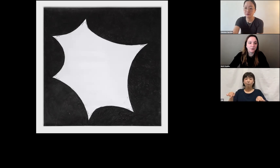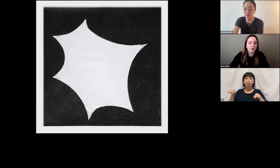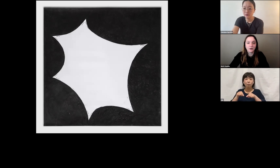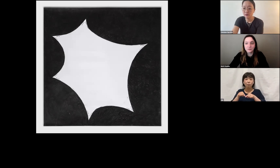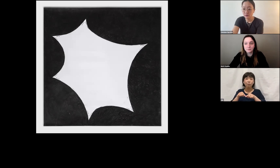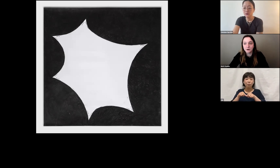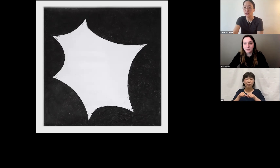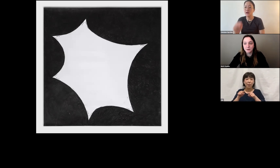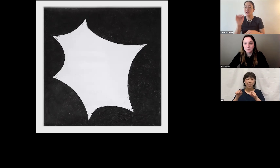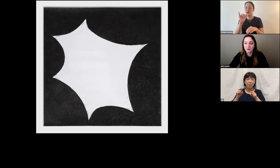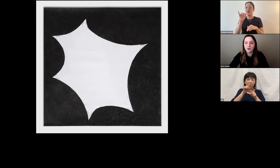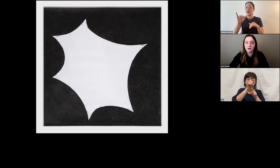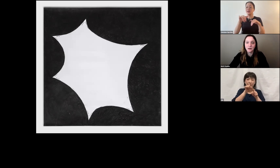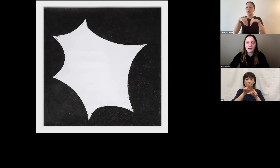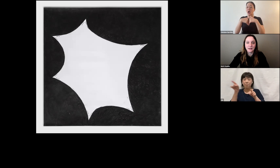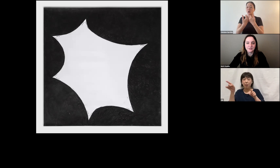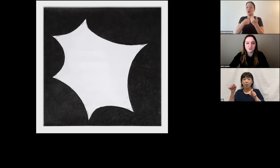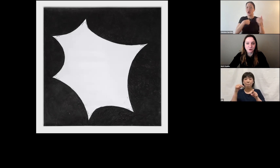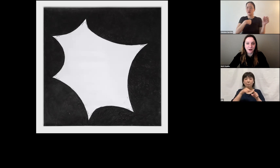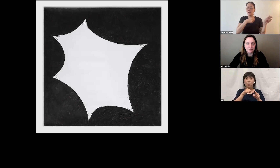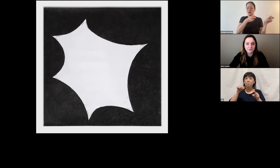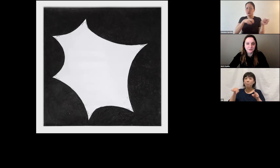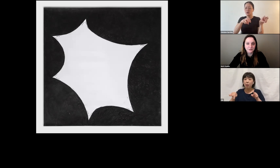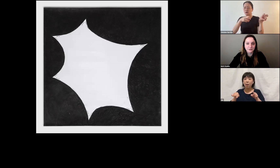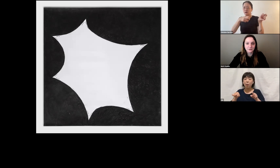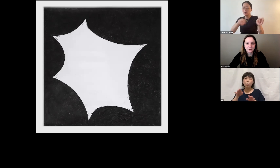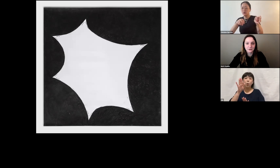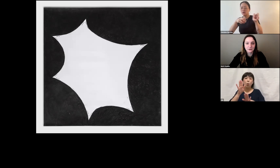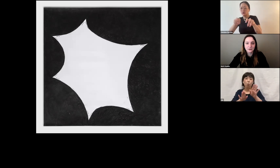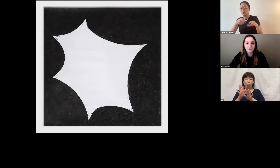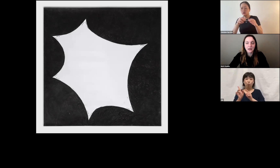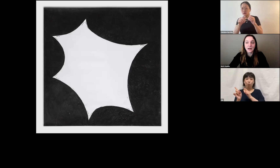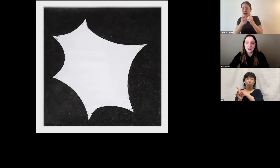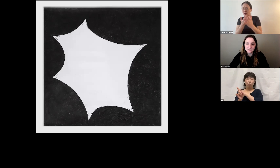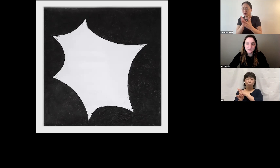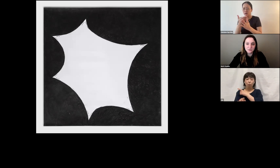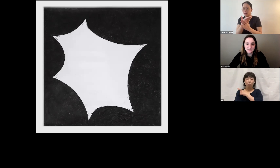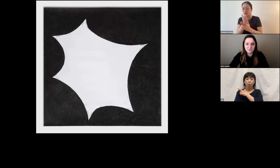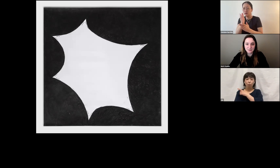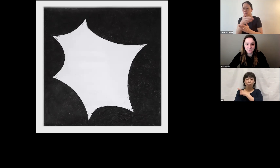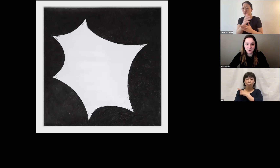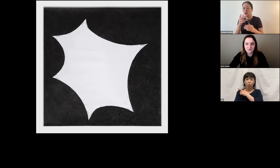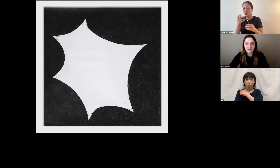another part of the paper, and gets trapped. And I'll do this in my practice.